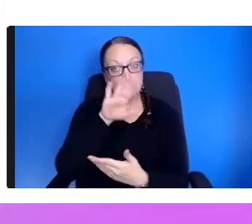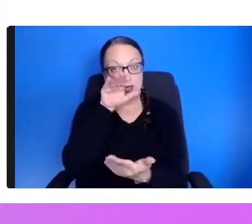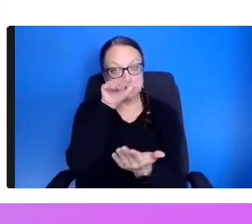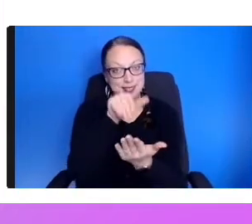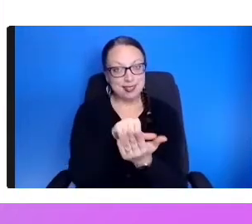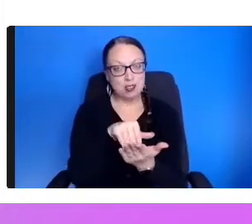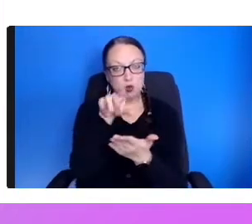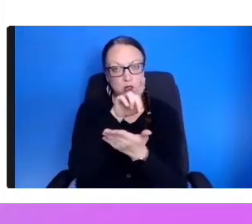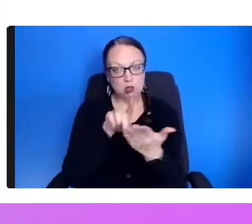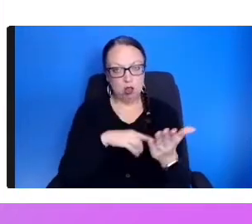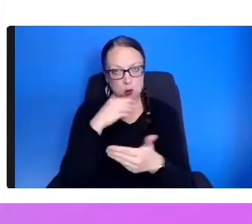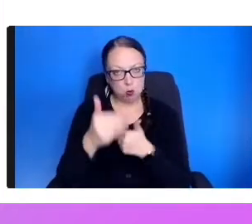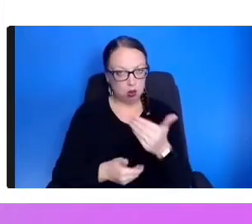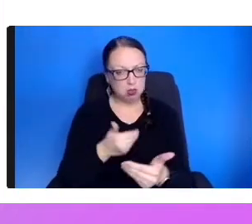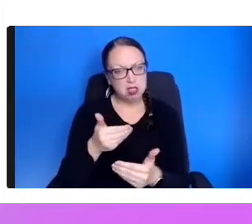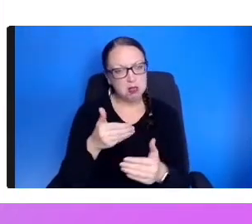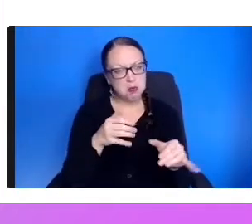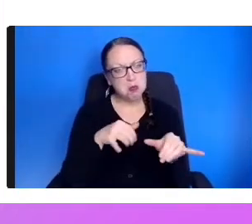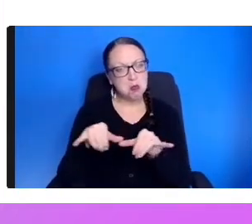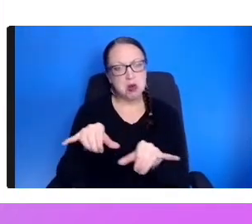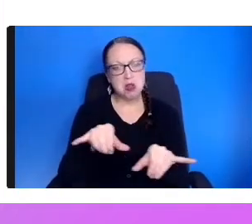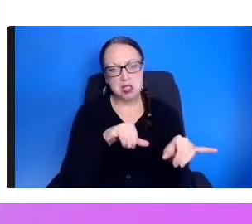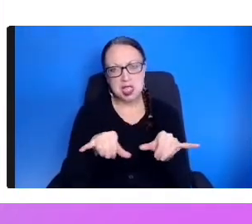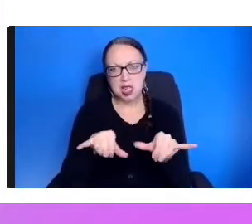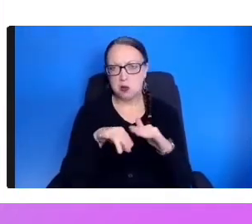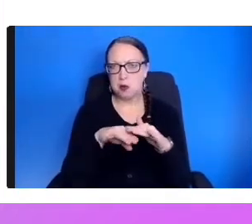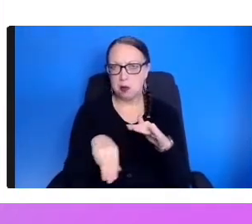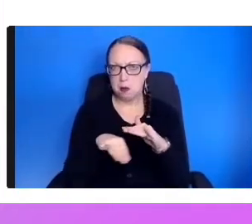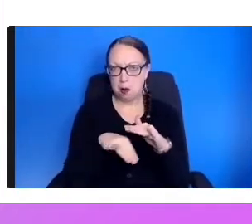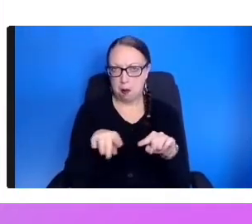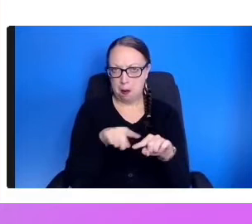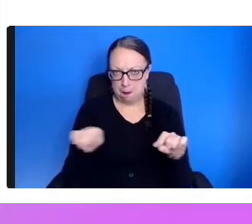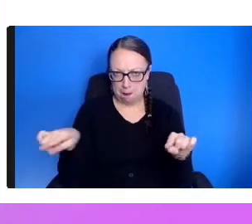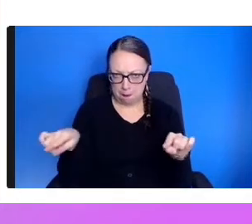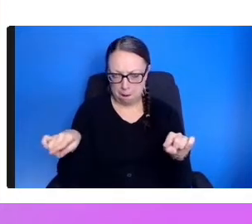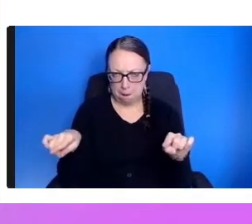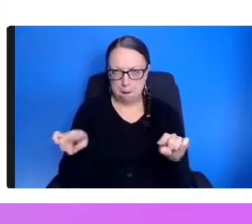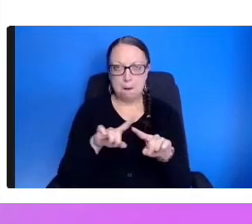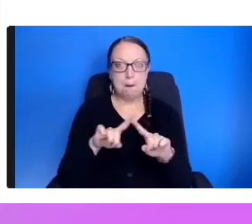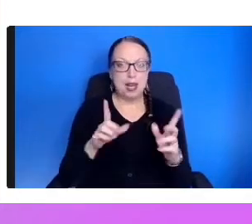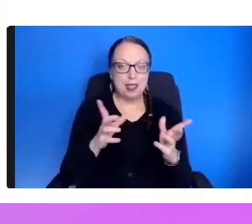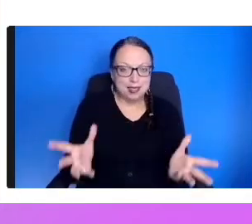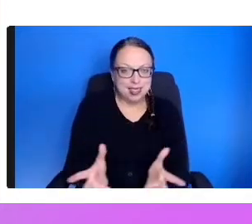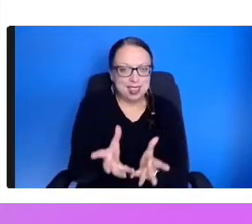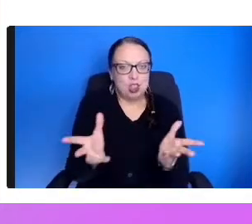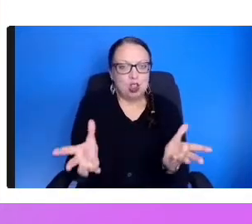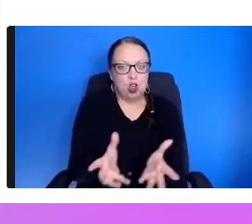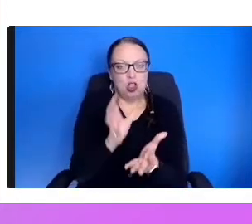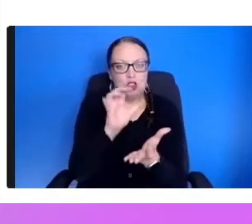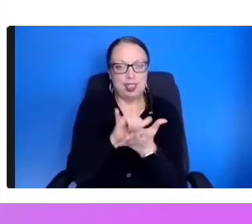is a fairly standard one at the bottom the key thing is fueling that human center design with diverse humans.